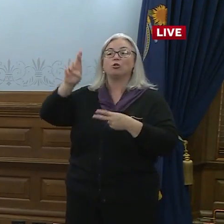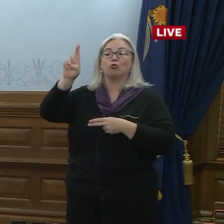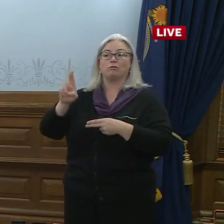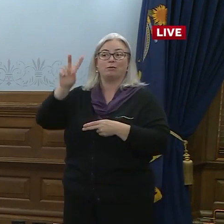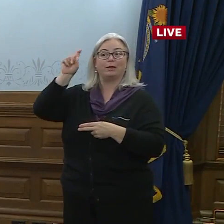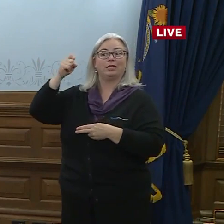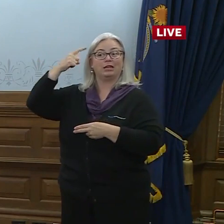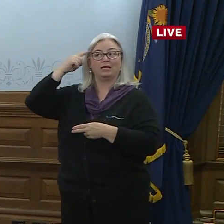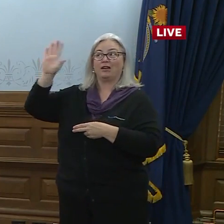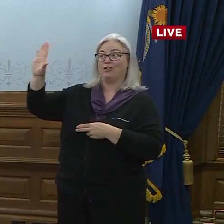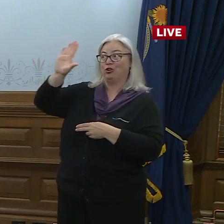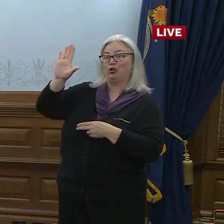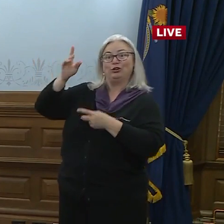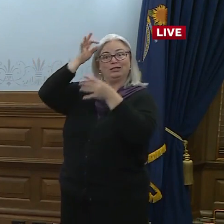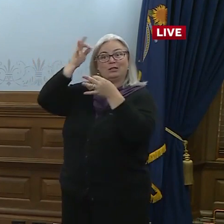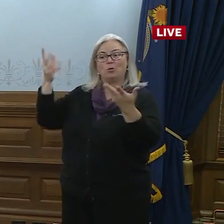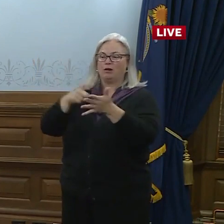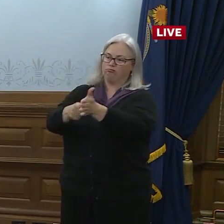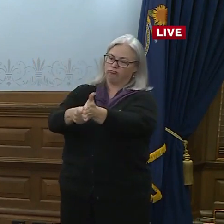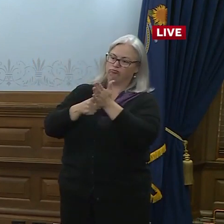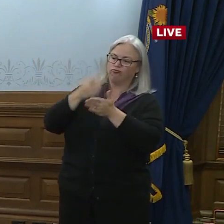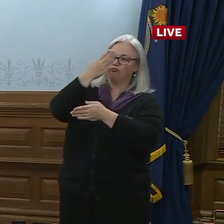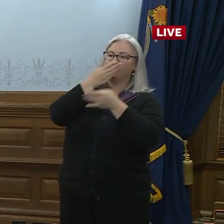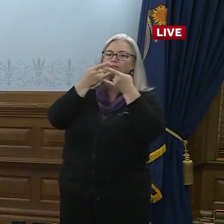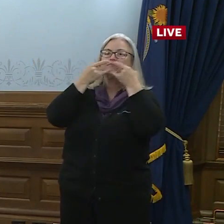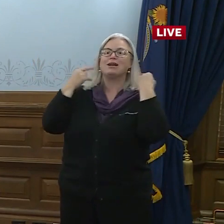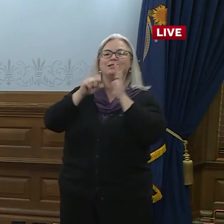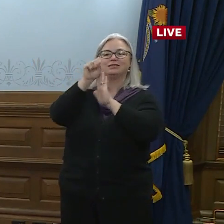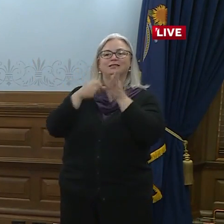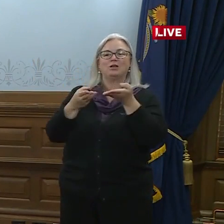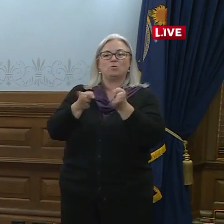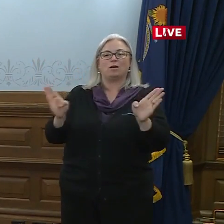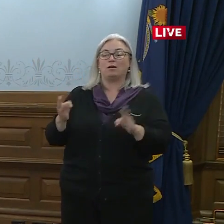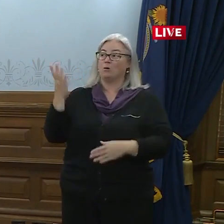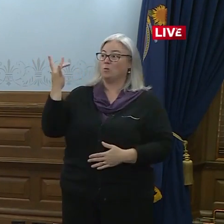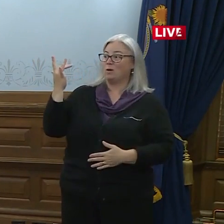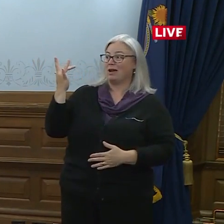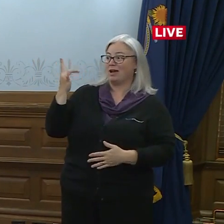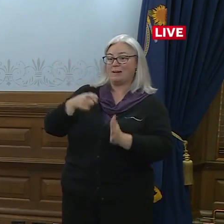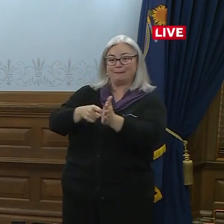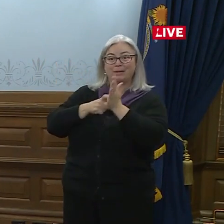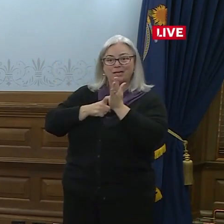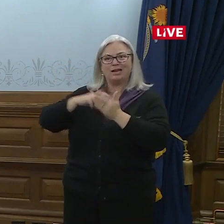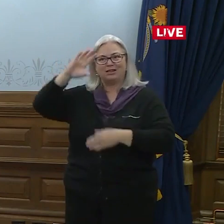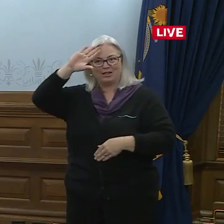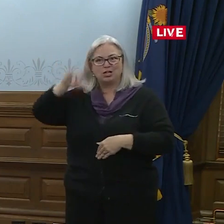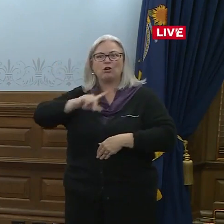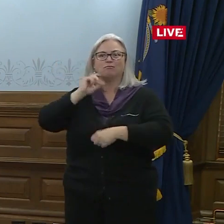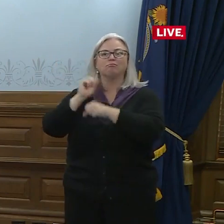JUST RECENTLY IN OHIO AND INDIANA REPUBLICAN GOVERNORS DECIDED TO MANDATE MASK STATEWIDE.